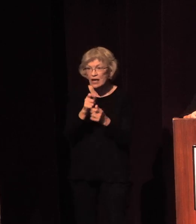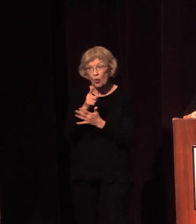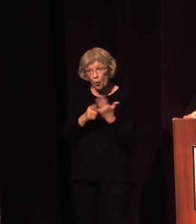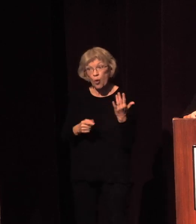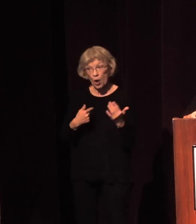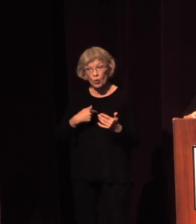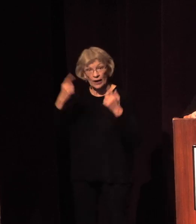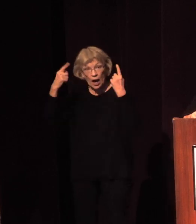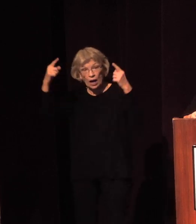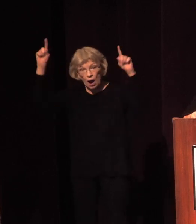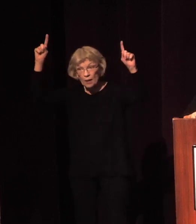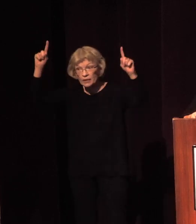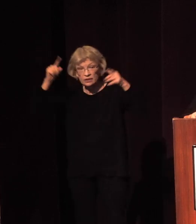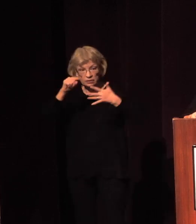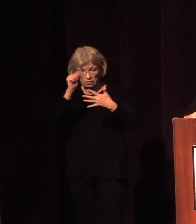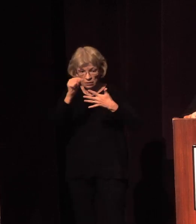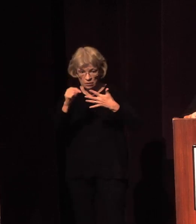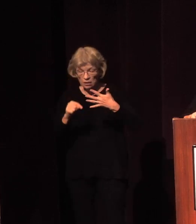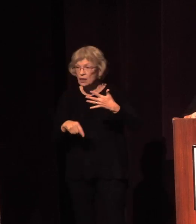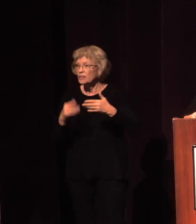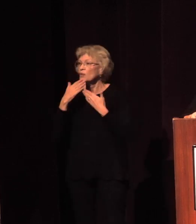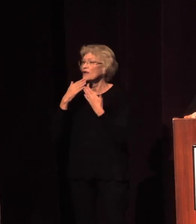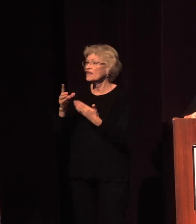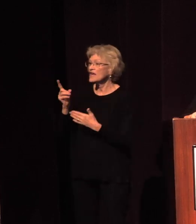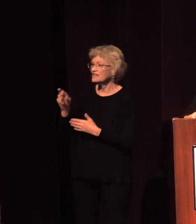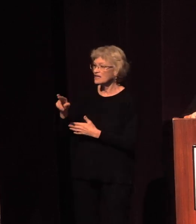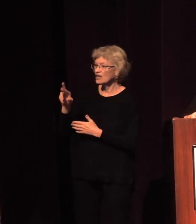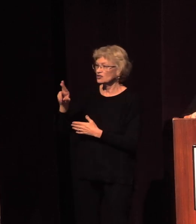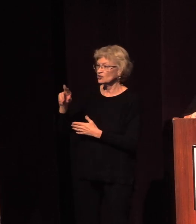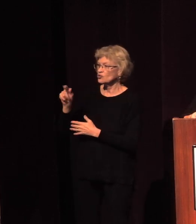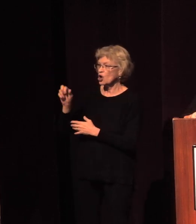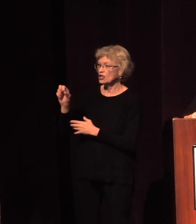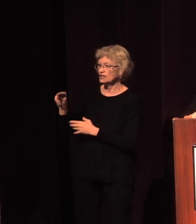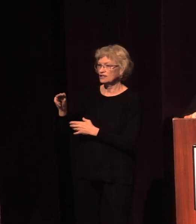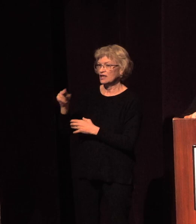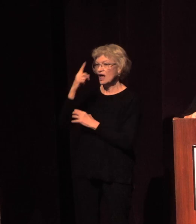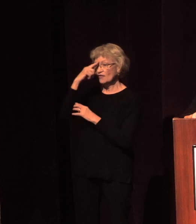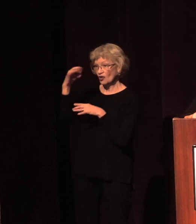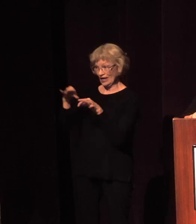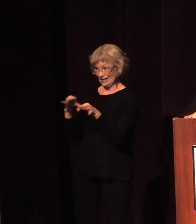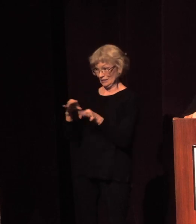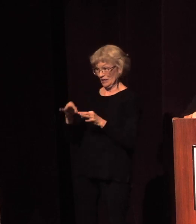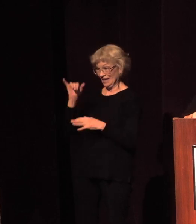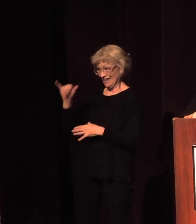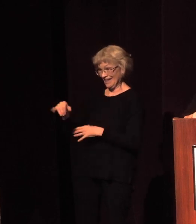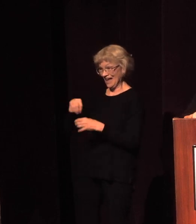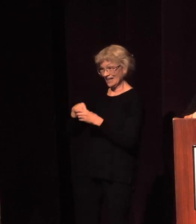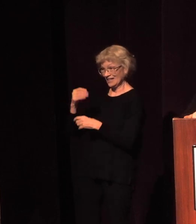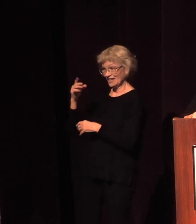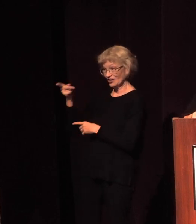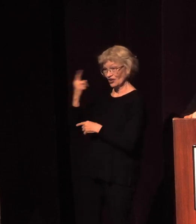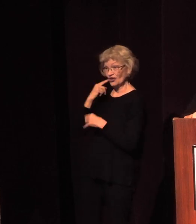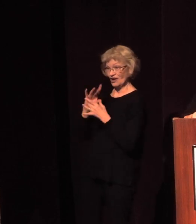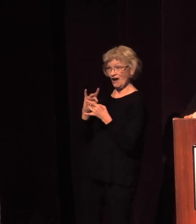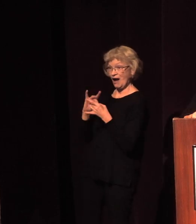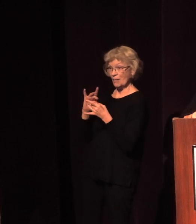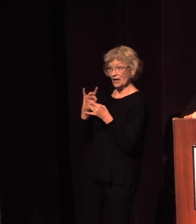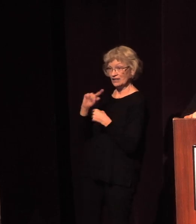response has been exactly, describing exactly what we had accomplished, although I want to thank Dr.